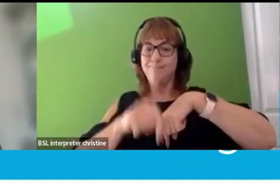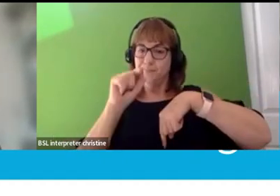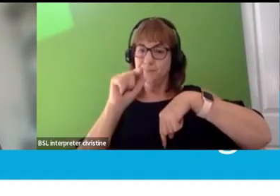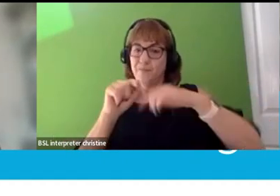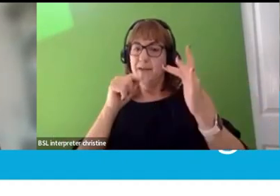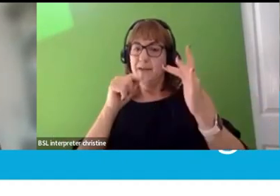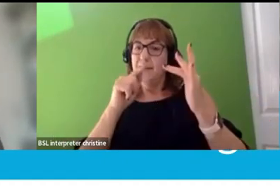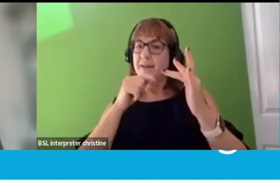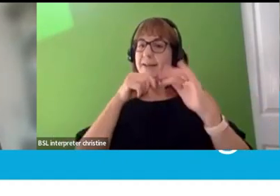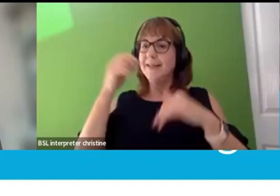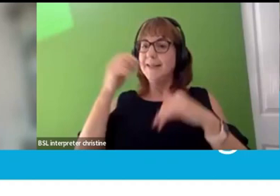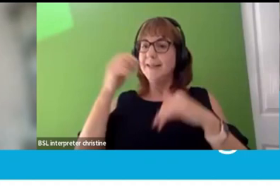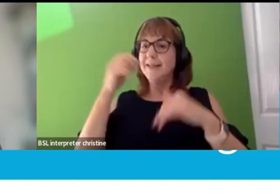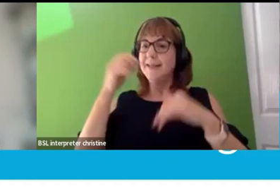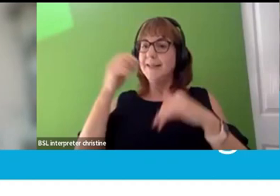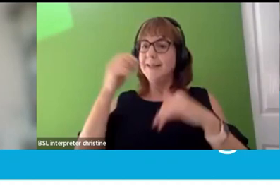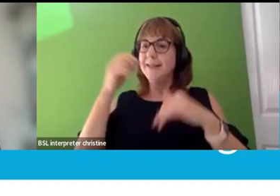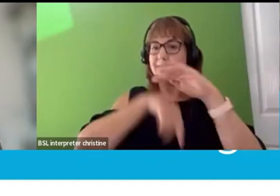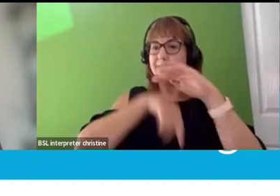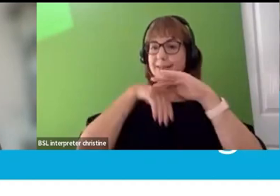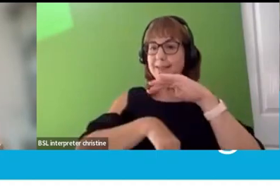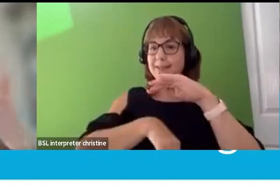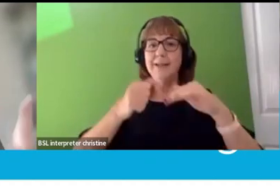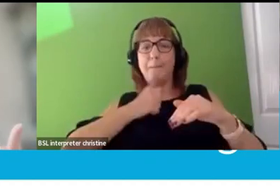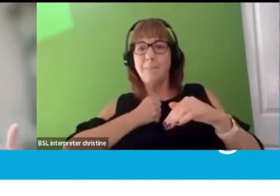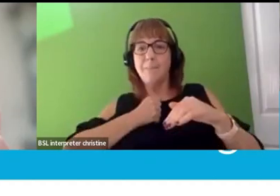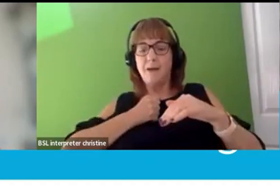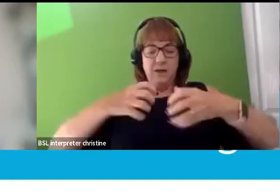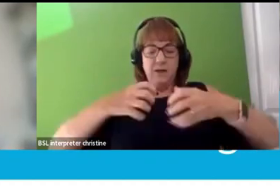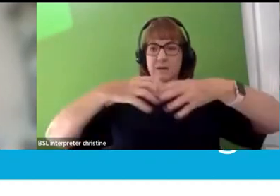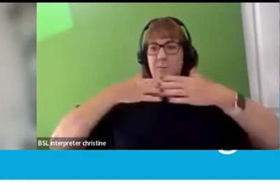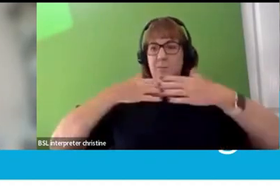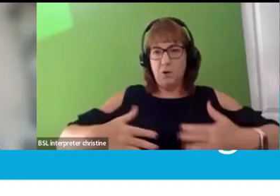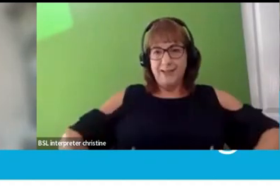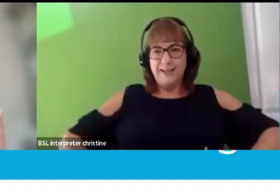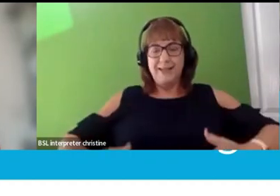sense in my body, in my organs, that tells me that I'm sick, if I'm hungry, if I need